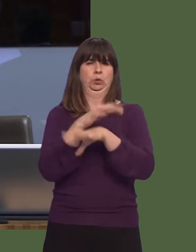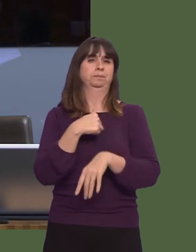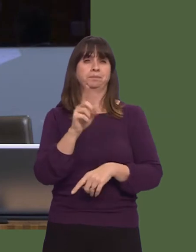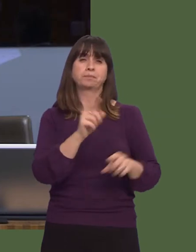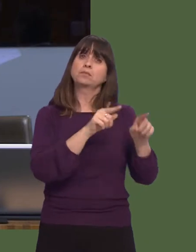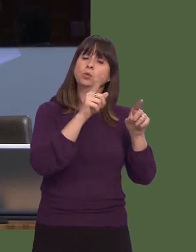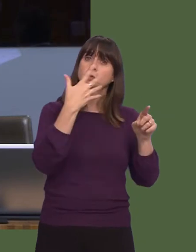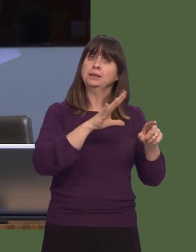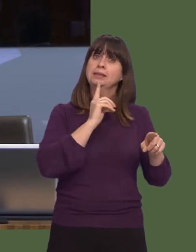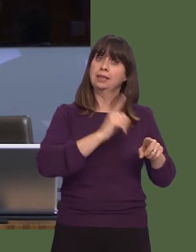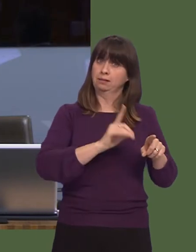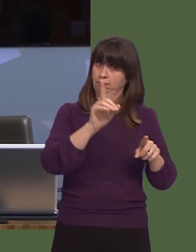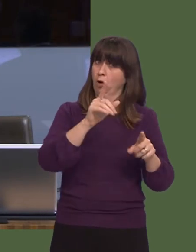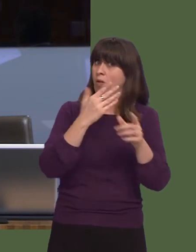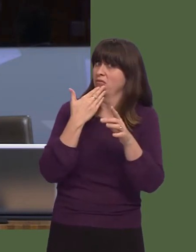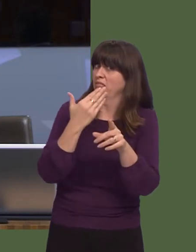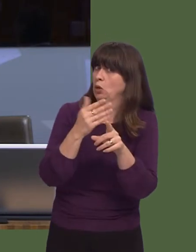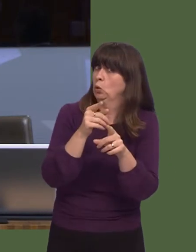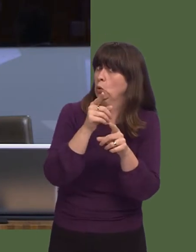you acknowledgeóand, again, I was grateful for your acknowledging that in First Minister's